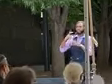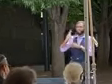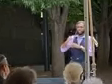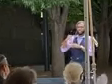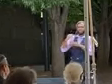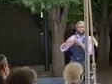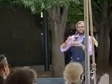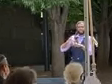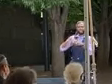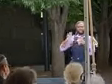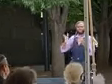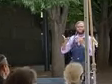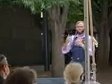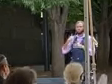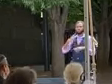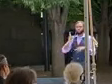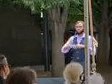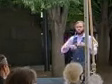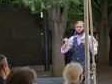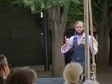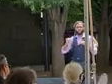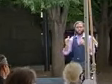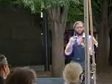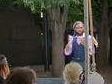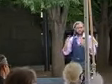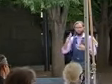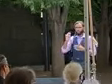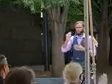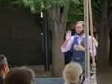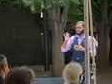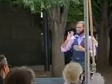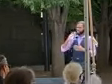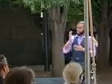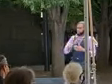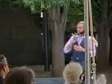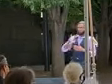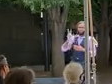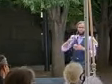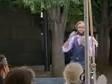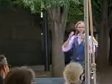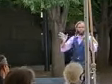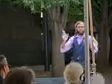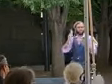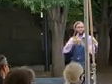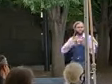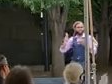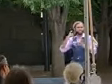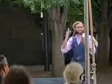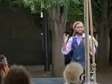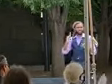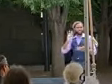and we could not have done it without UDC, our own public university here in D.C. our hometown